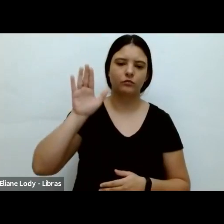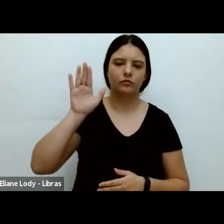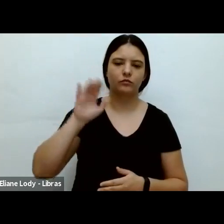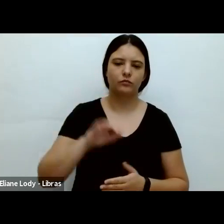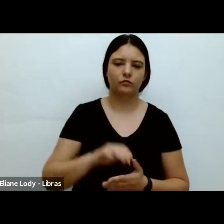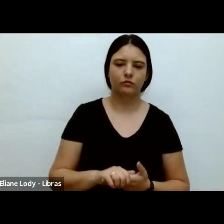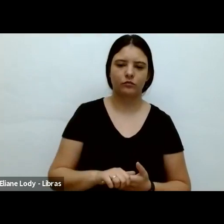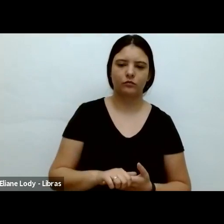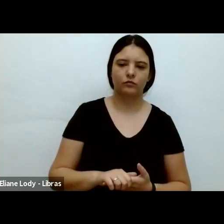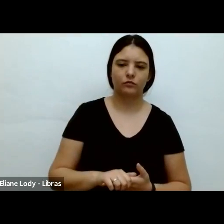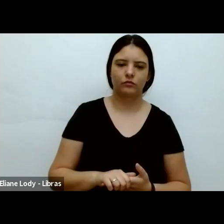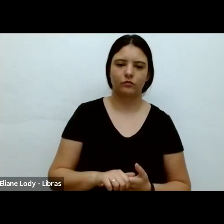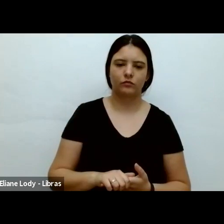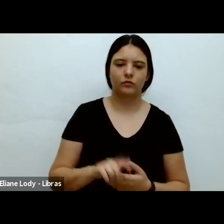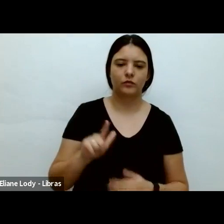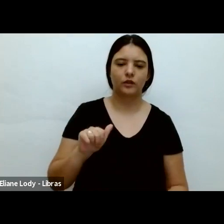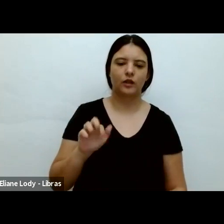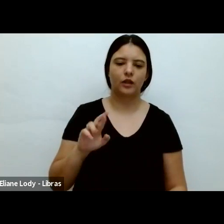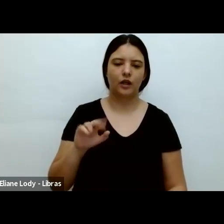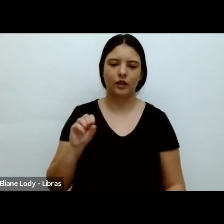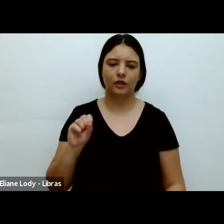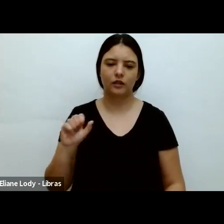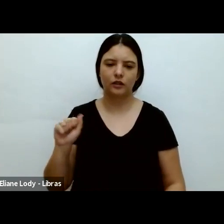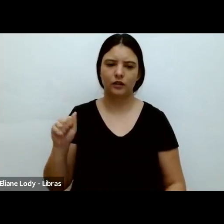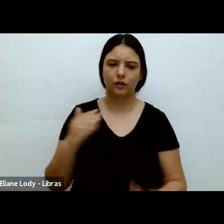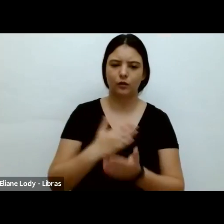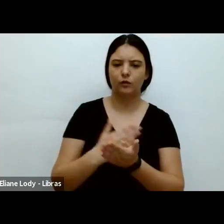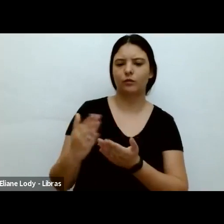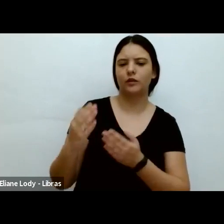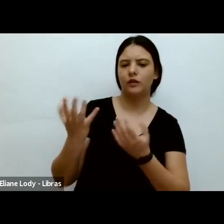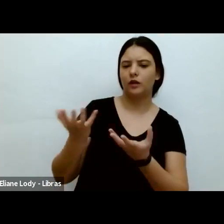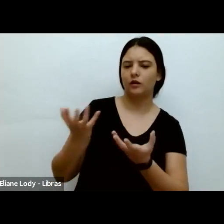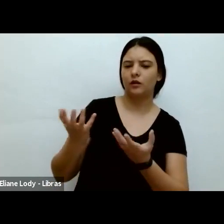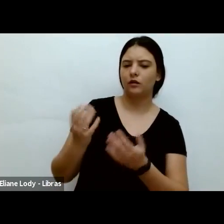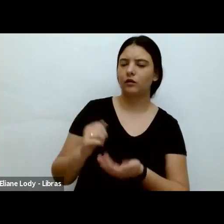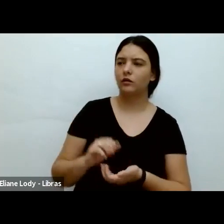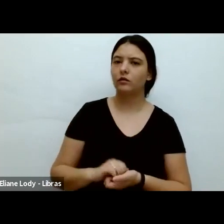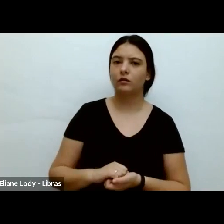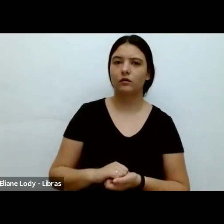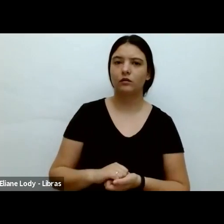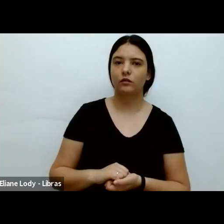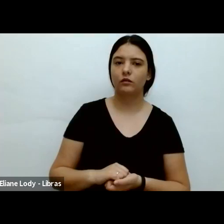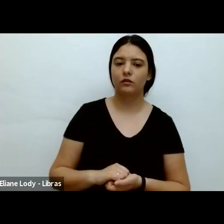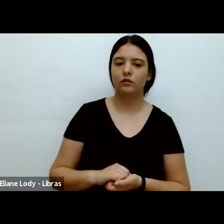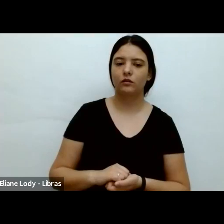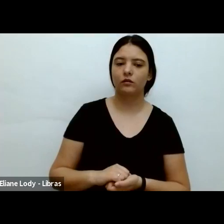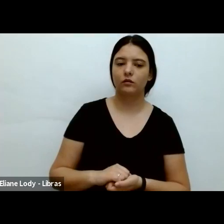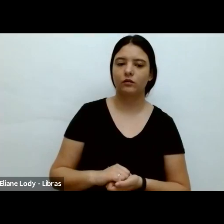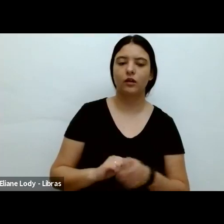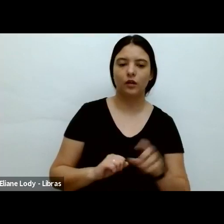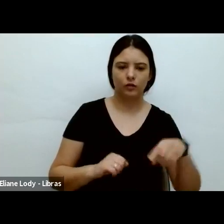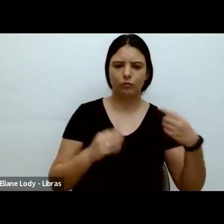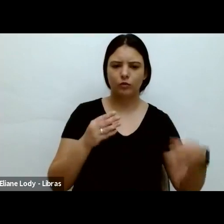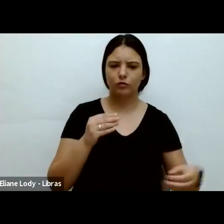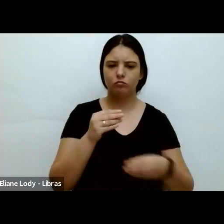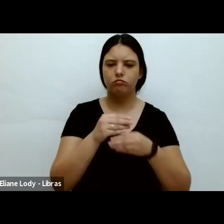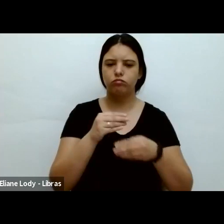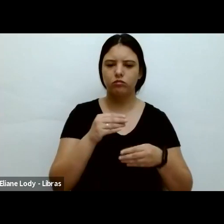Okay, so let's see. So would you like to start with her questions about Hey go and then we could go. go on with the other questions related to Hey go there